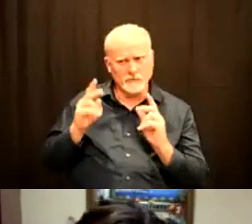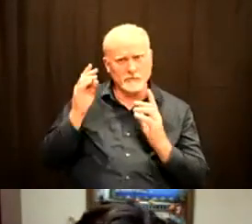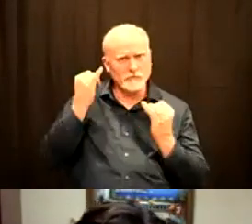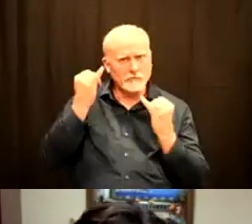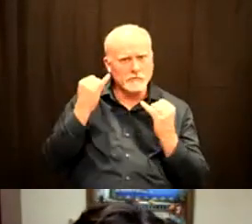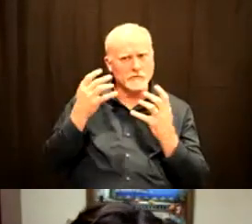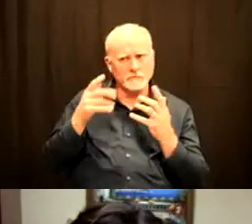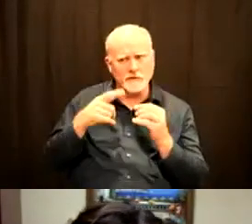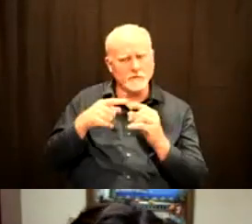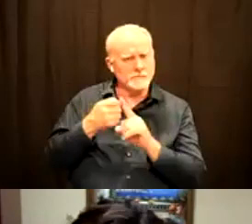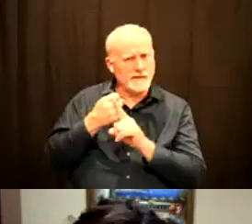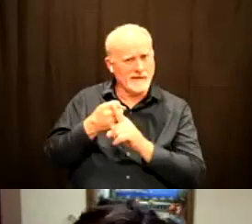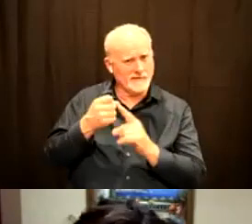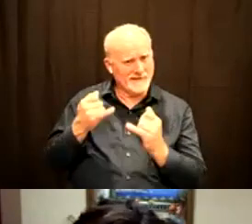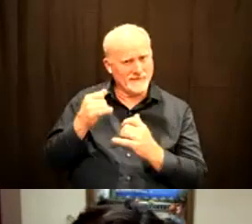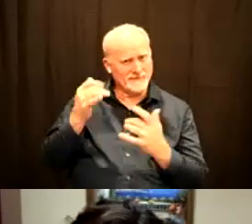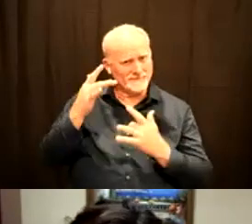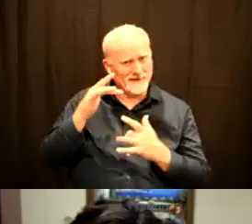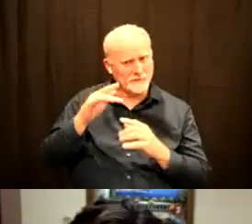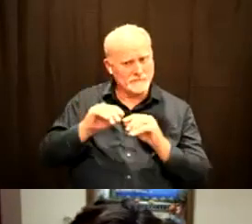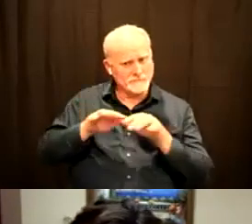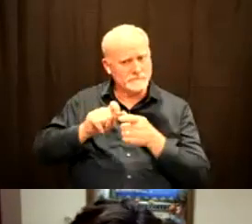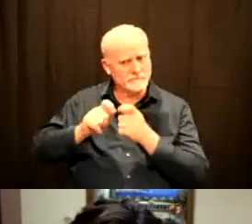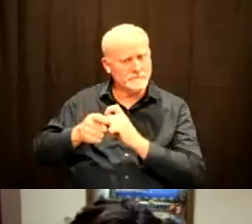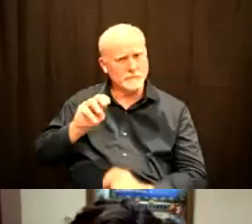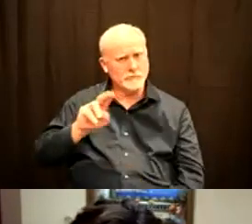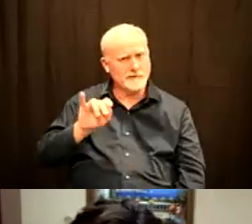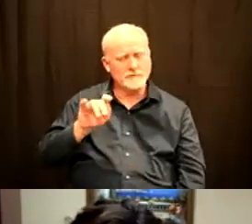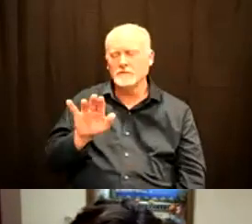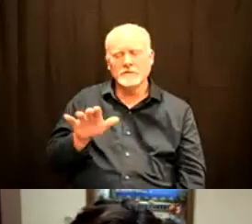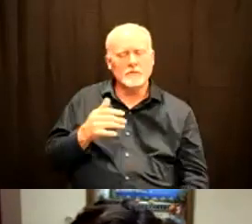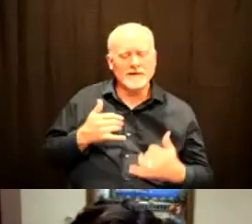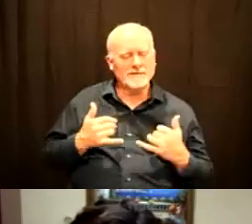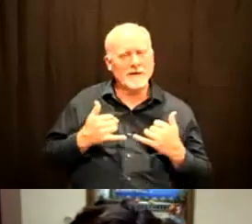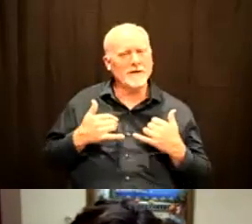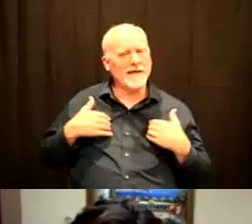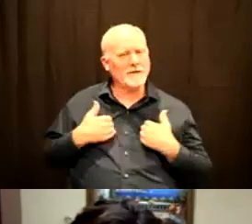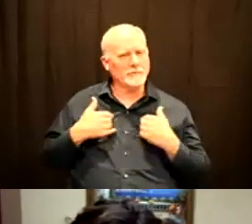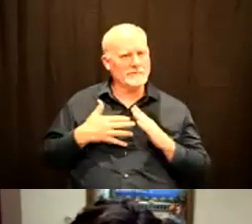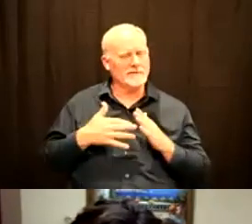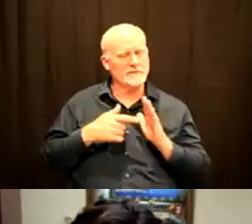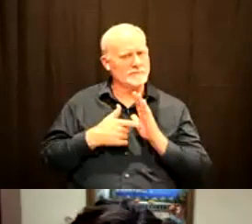the impact of that yeah the the data right now early on in animal studies showed that the the